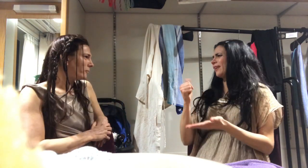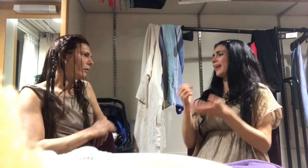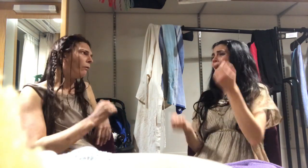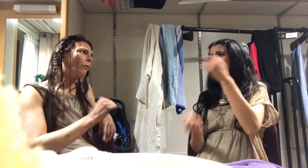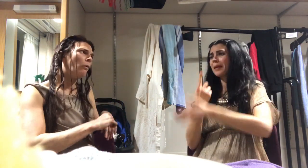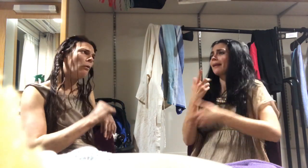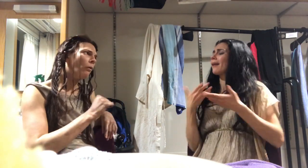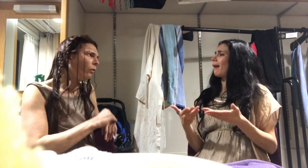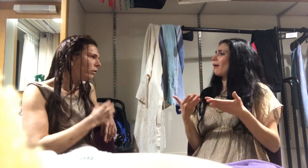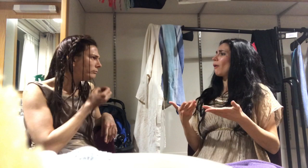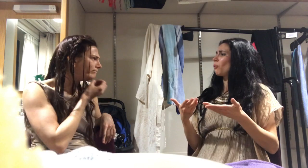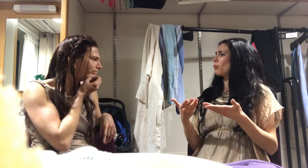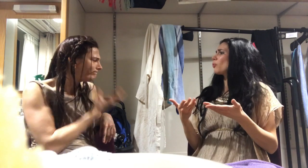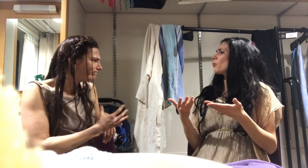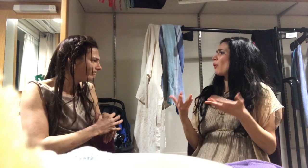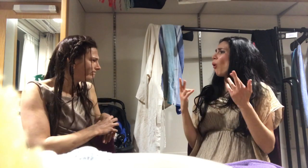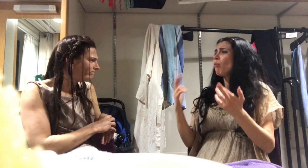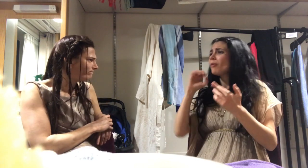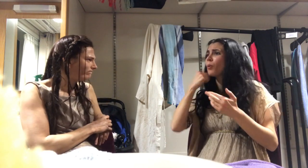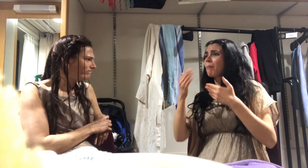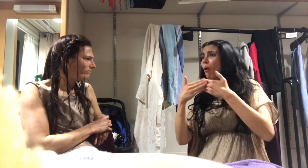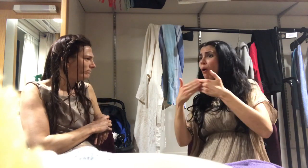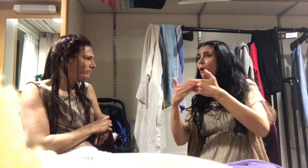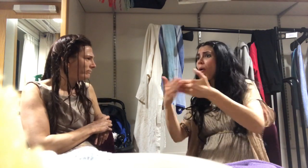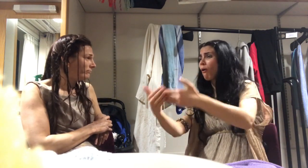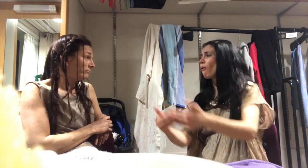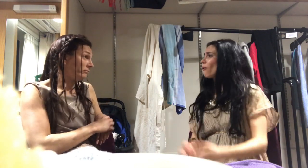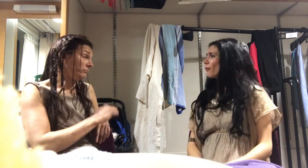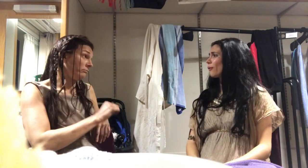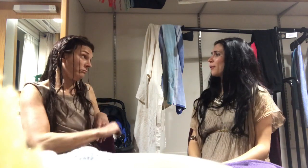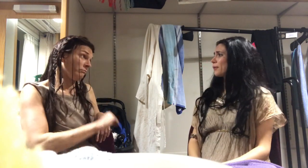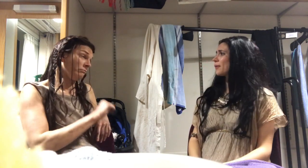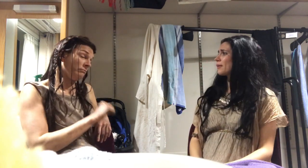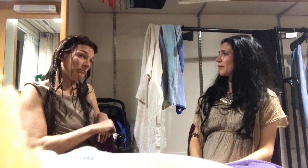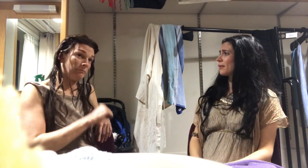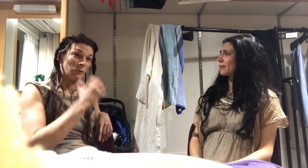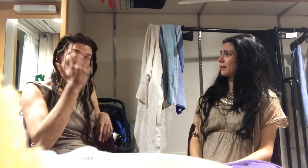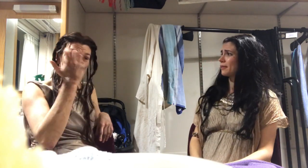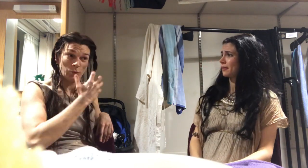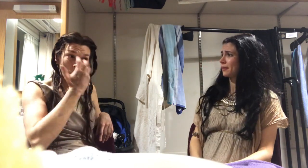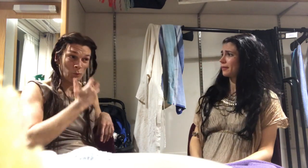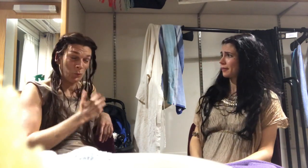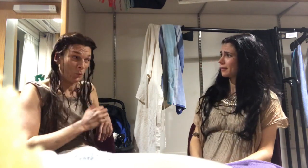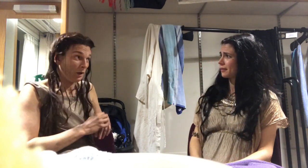It's brilliant! It's happening now, and hopefully so much more! Oh yes, definitely!